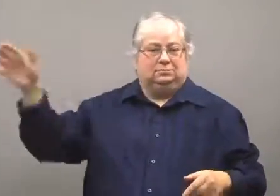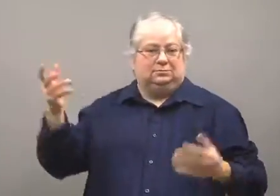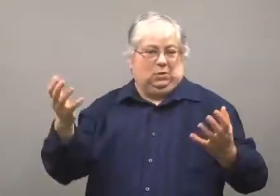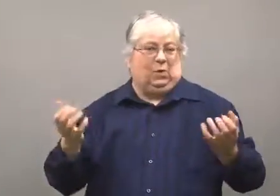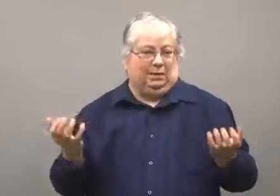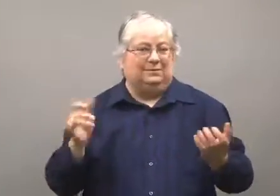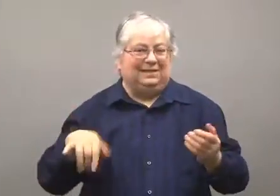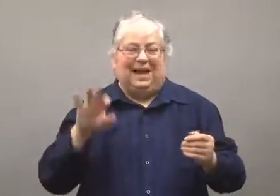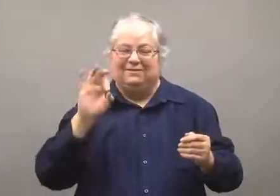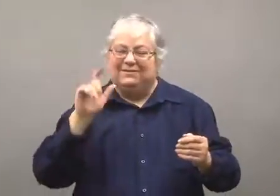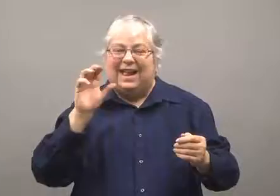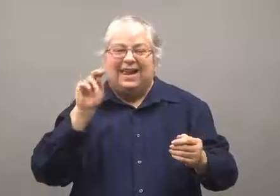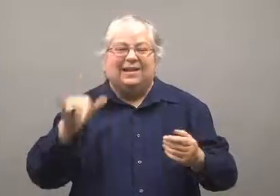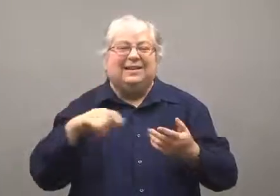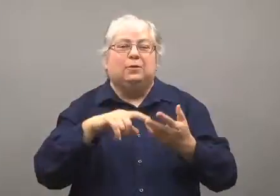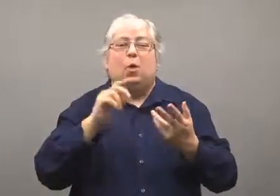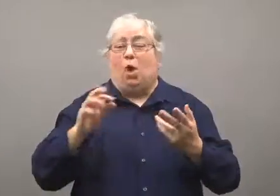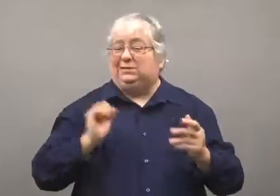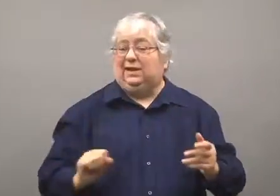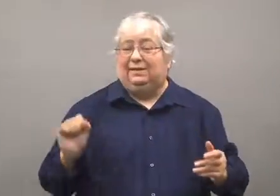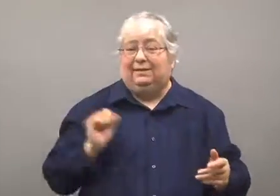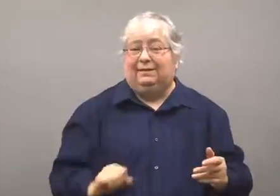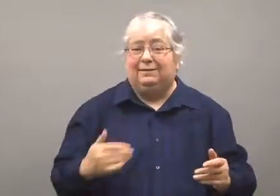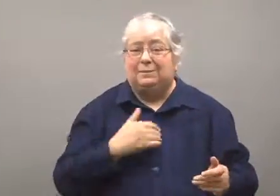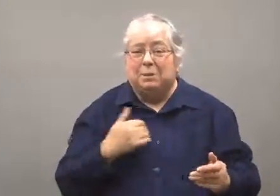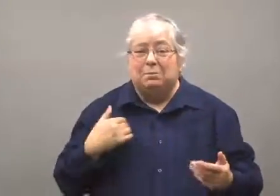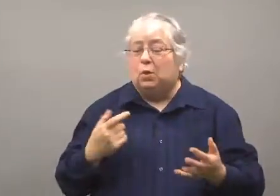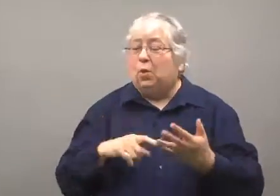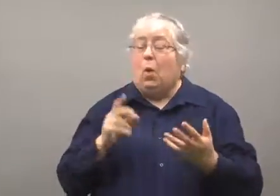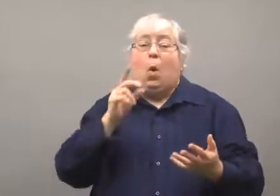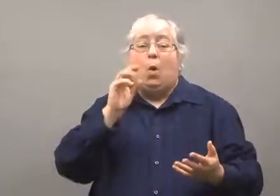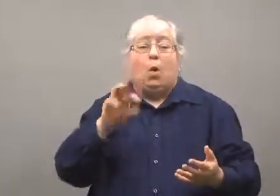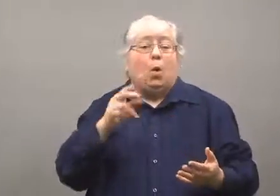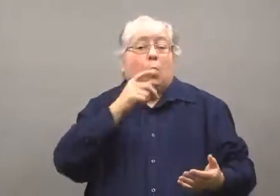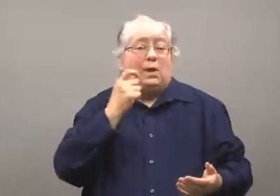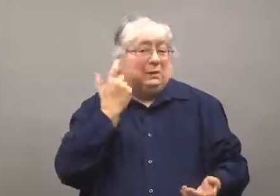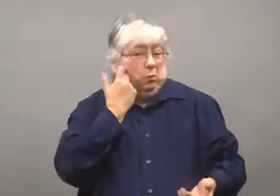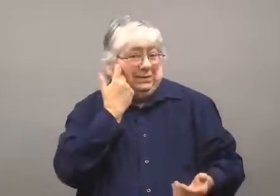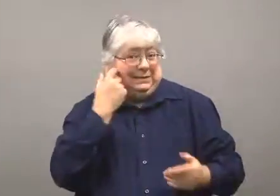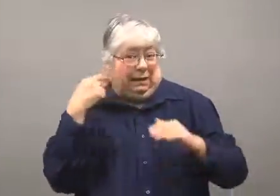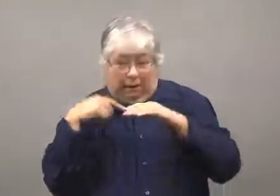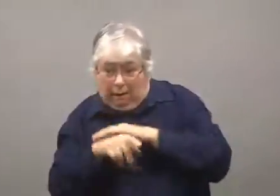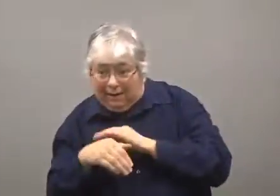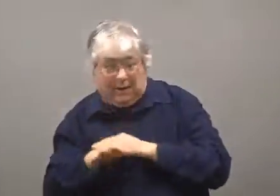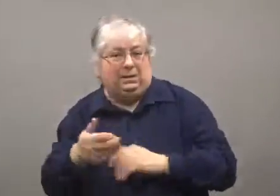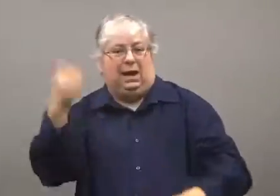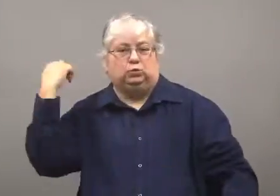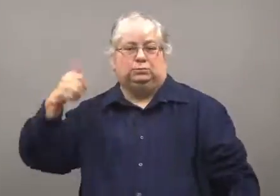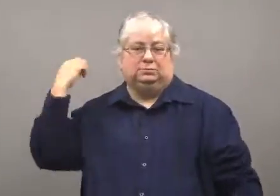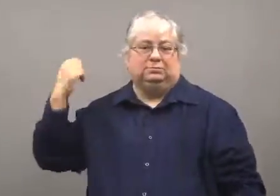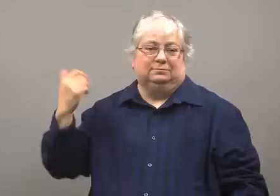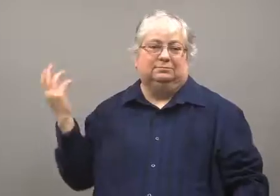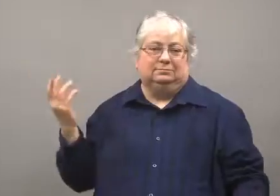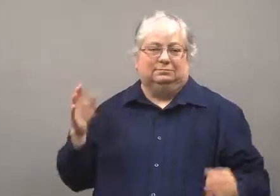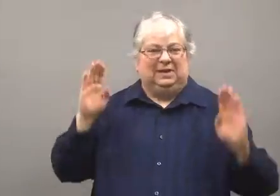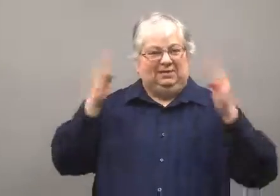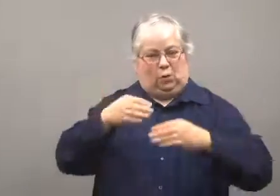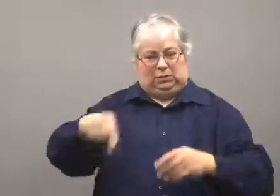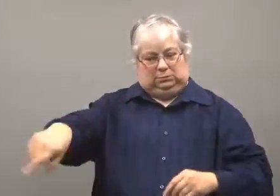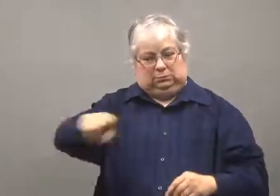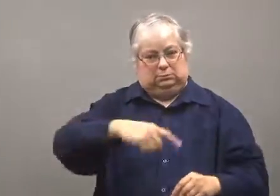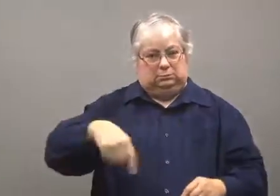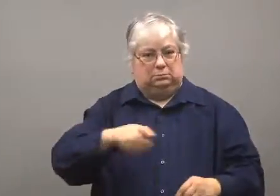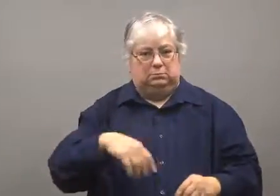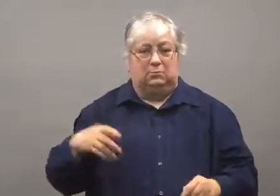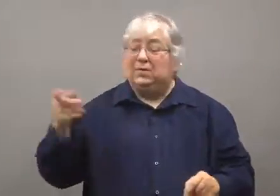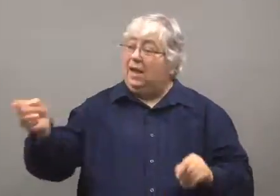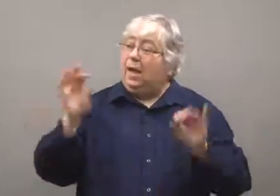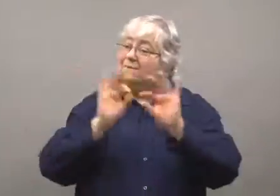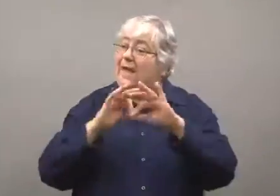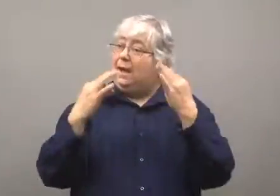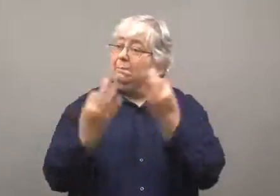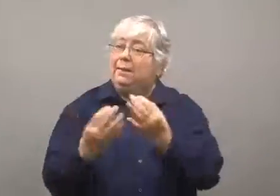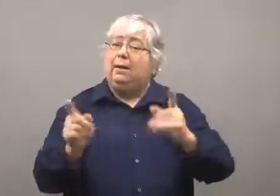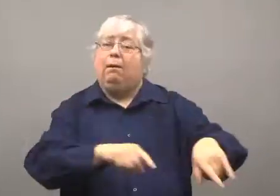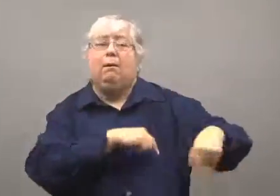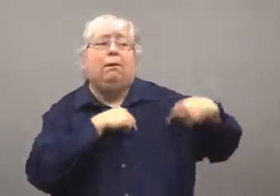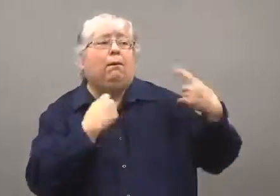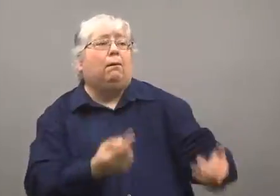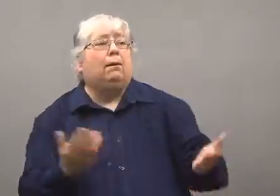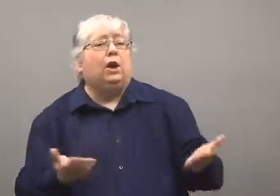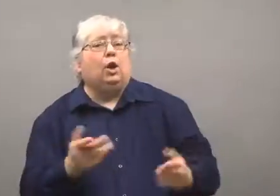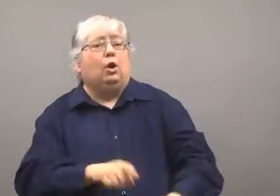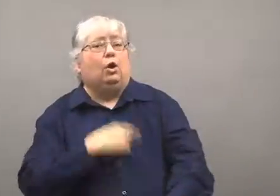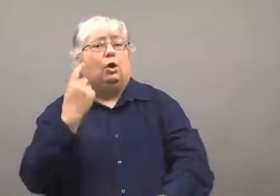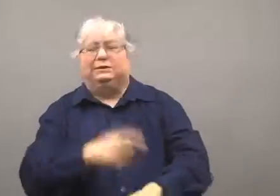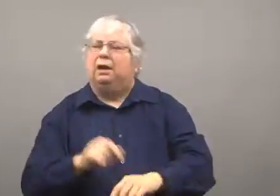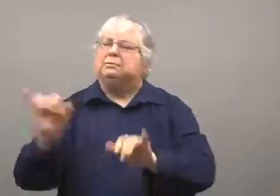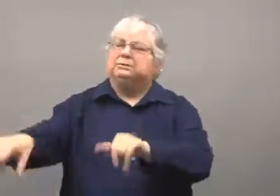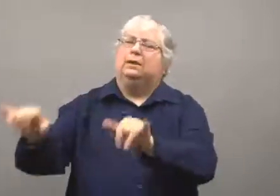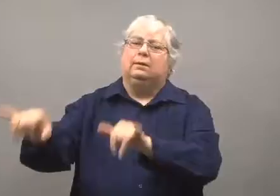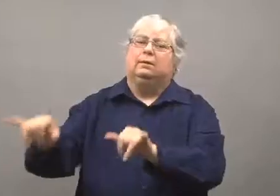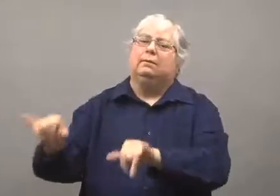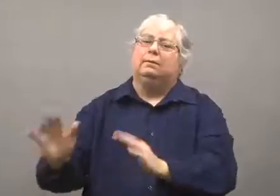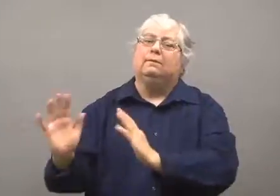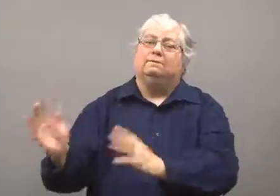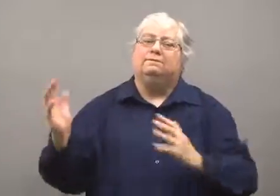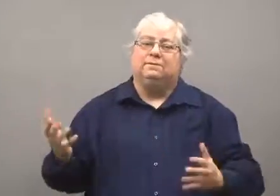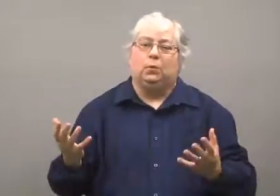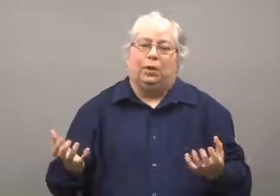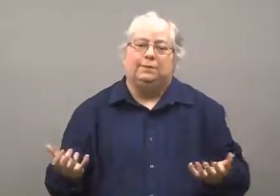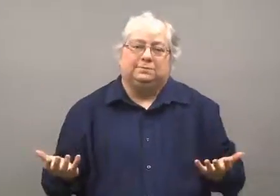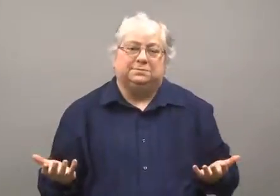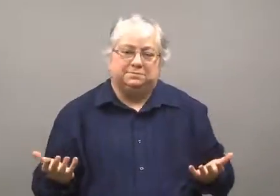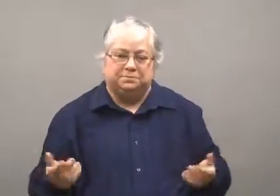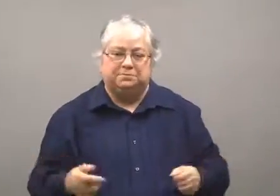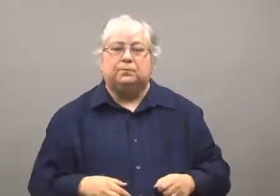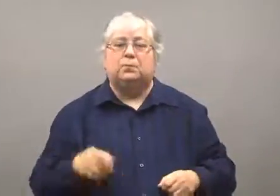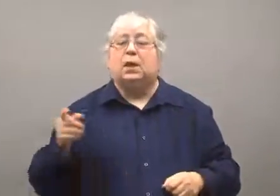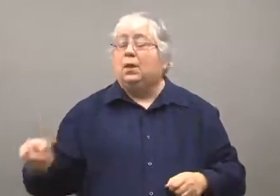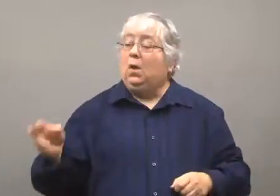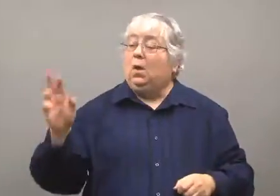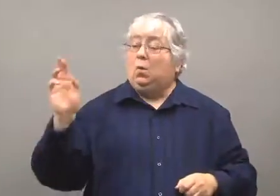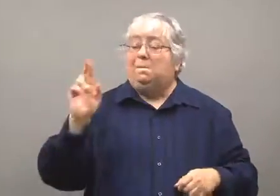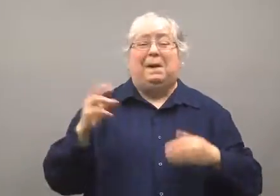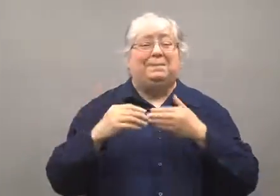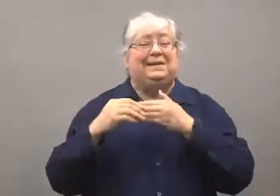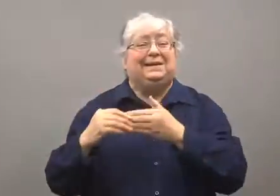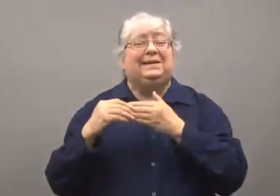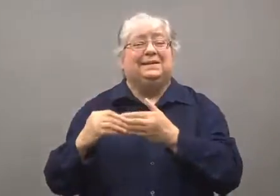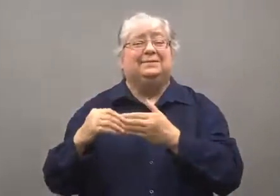including felons, gang members or those who recently came in.